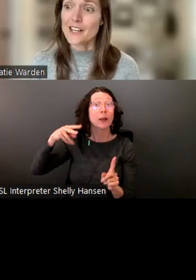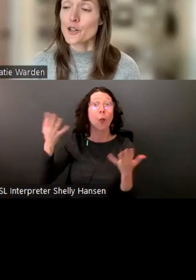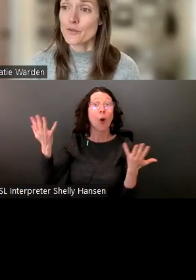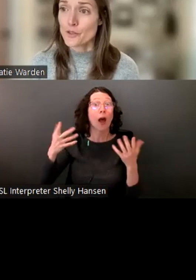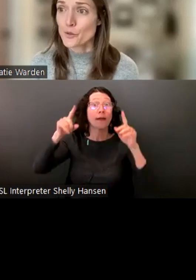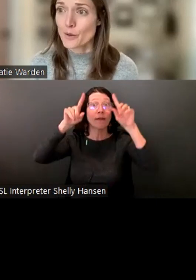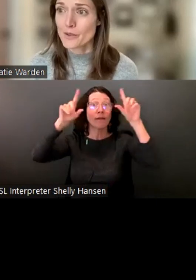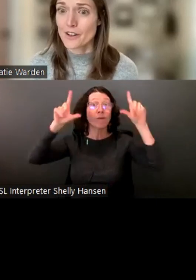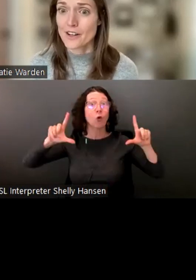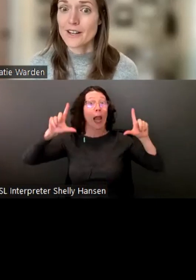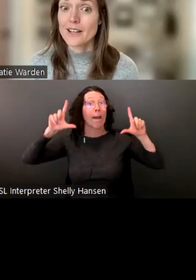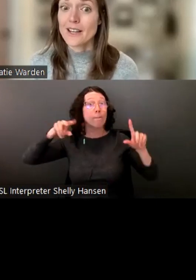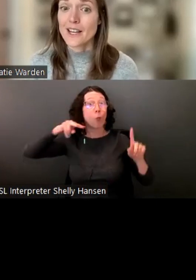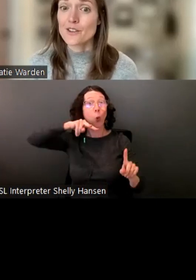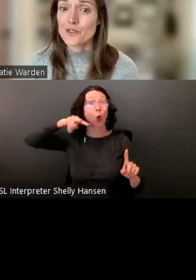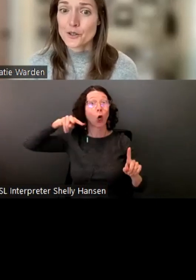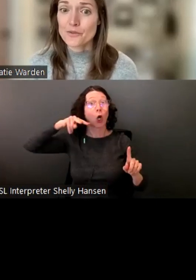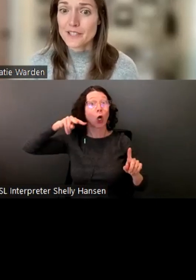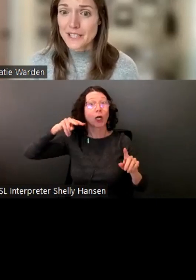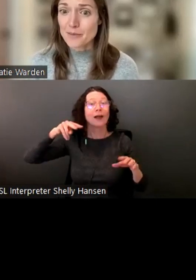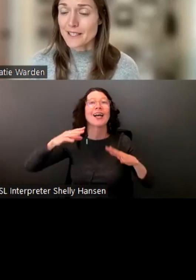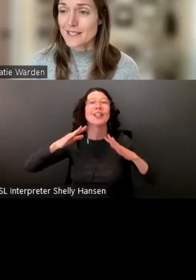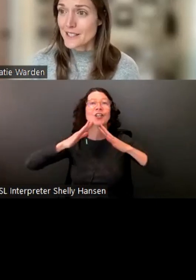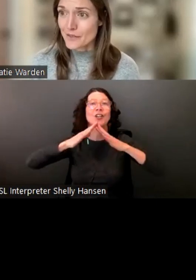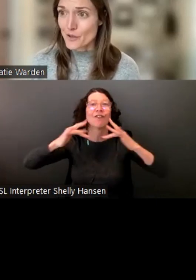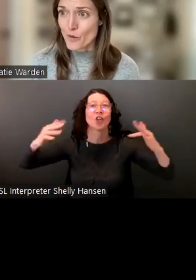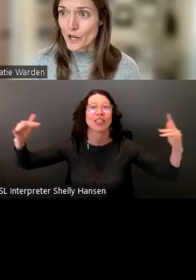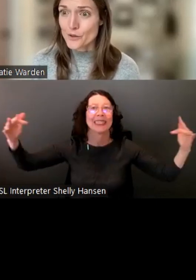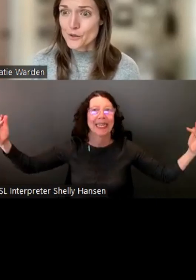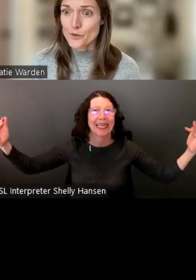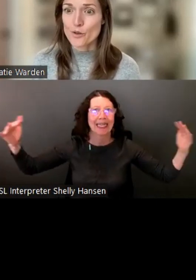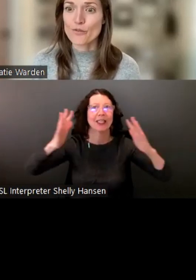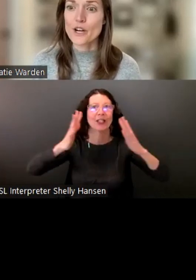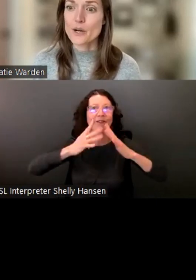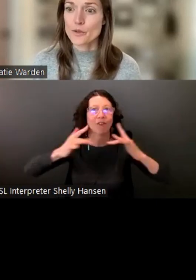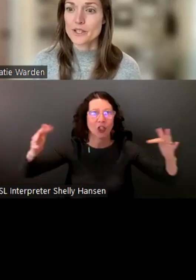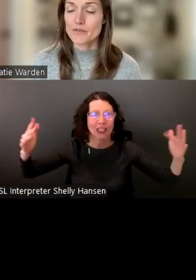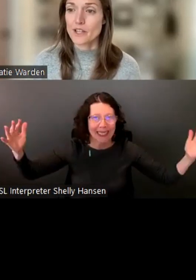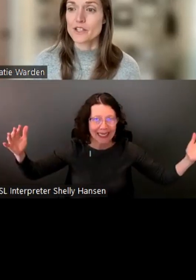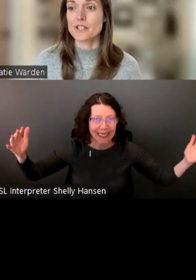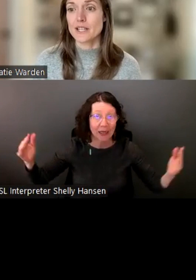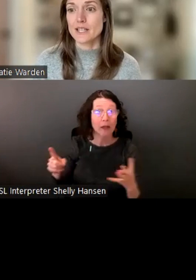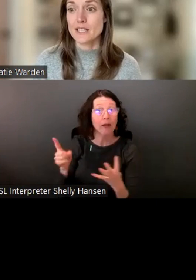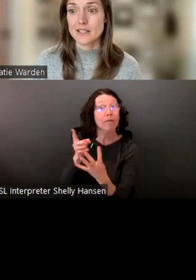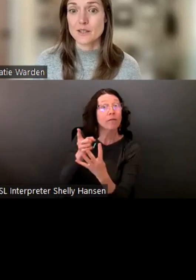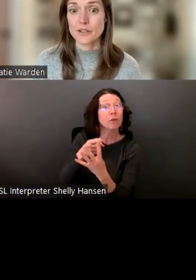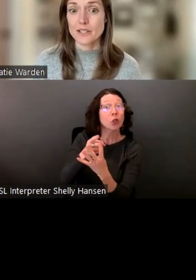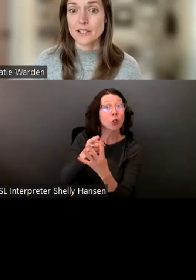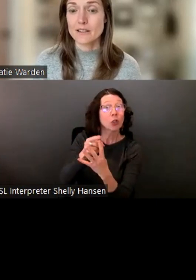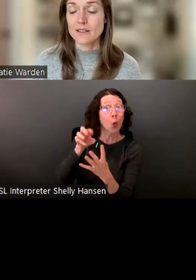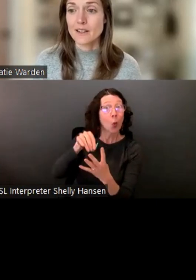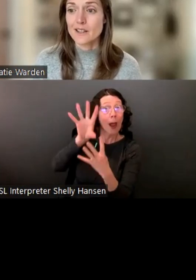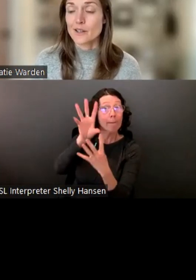And in our first webinar, Heather dove deep into different models or frameworks for understanding disability.